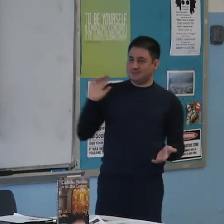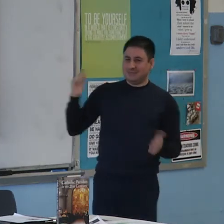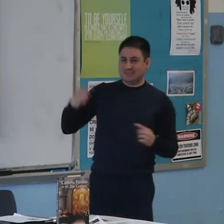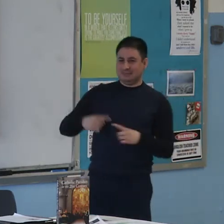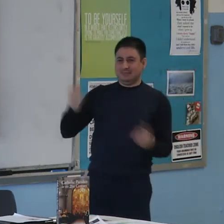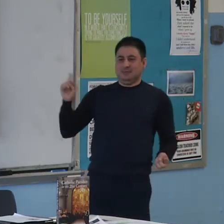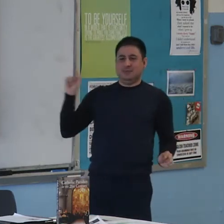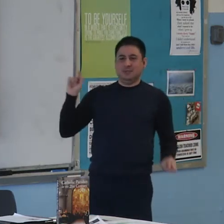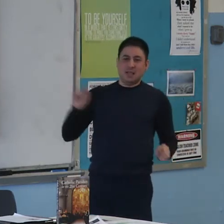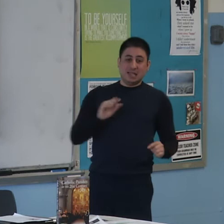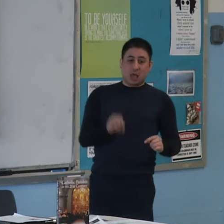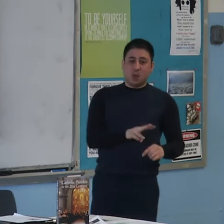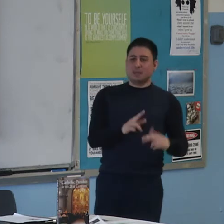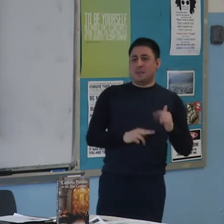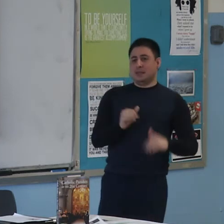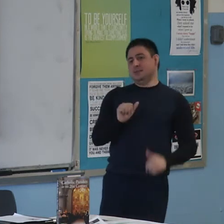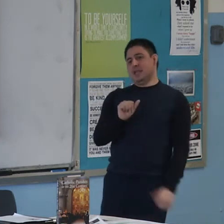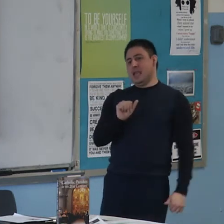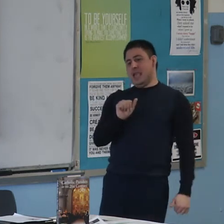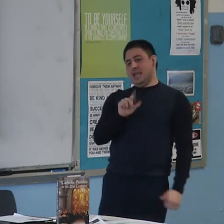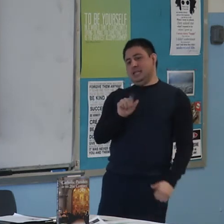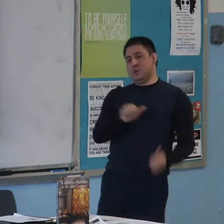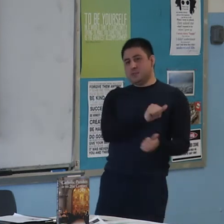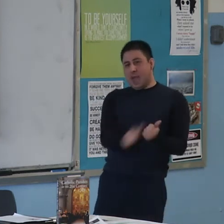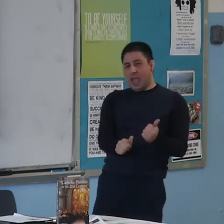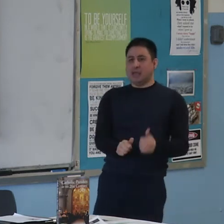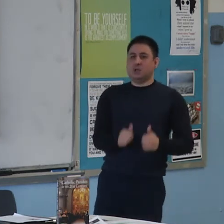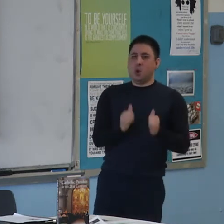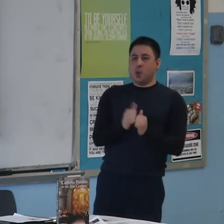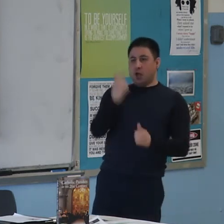and west built since ADA, and you know, with a very conscious effort of